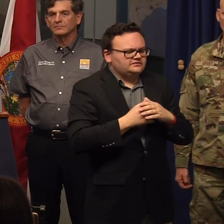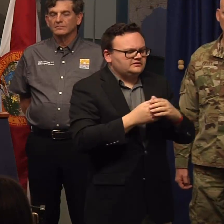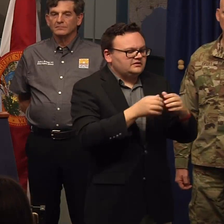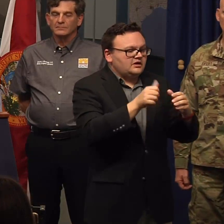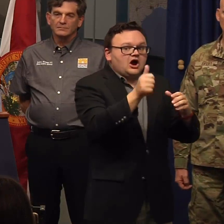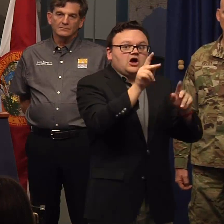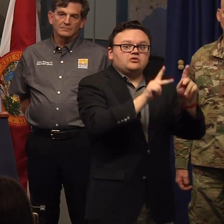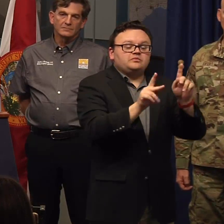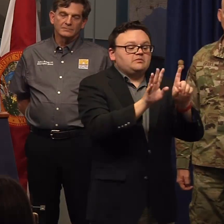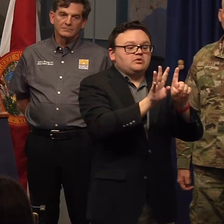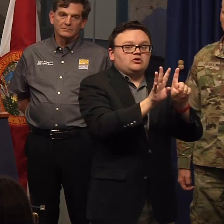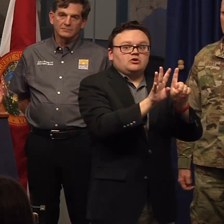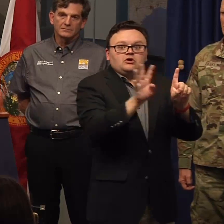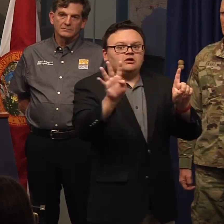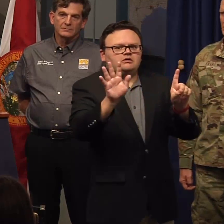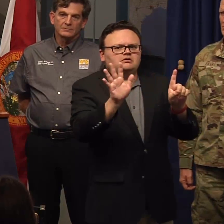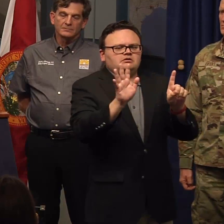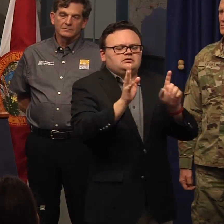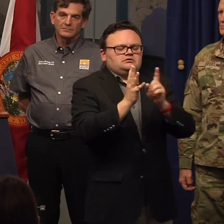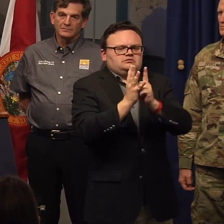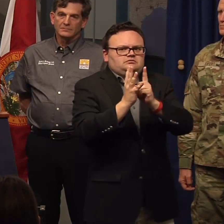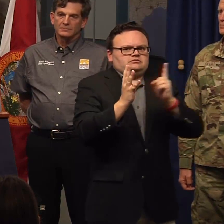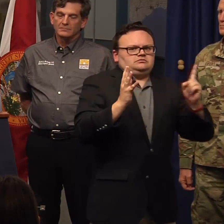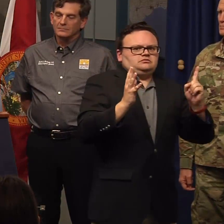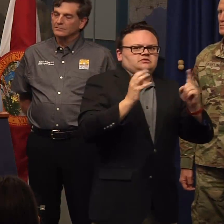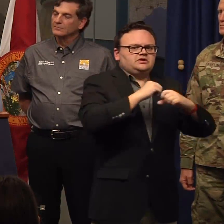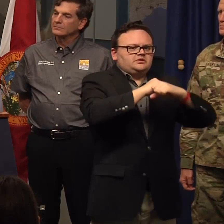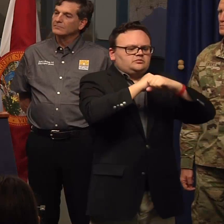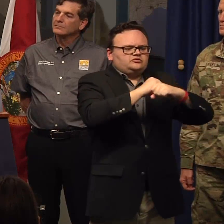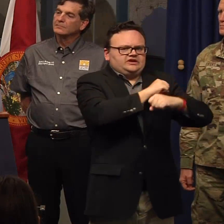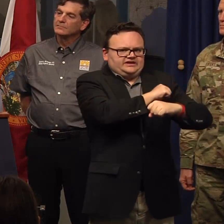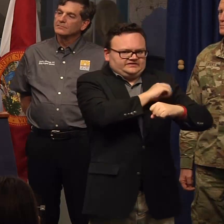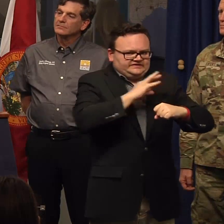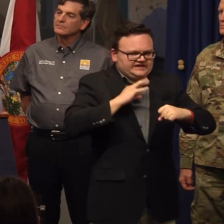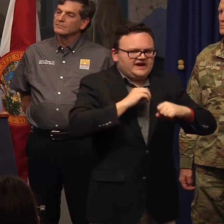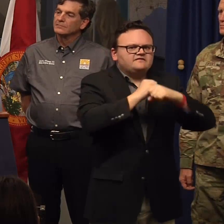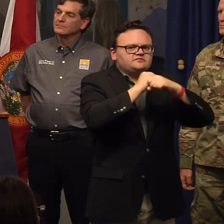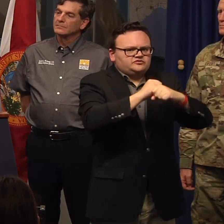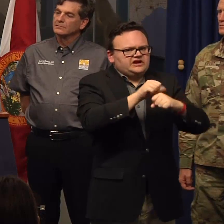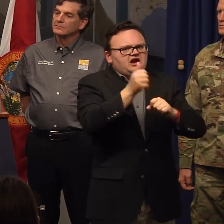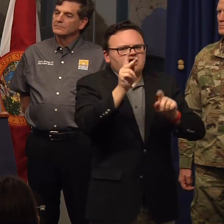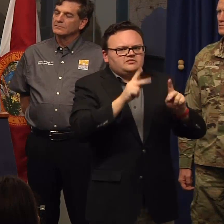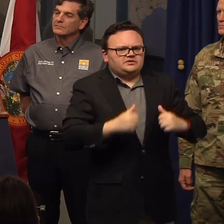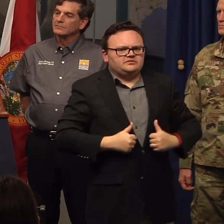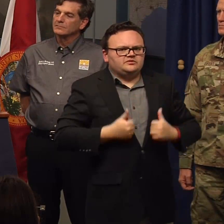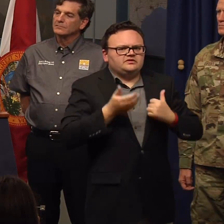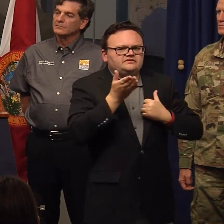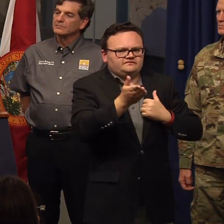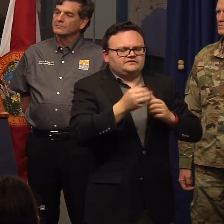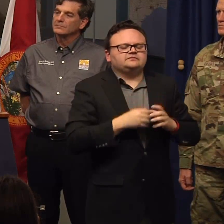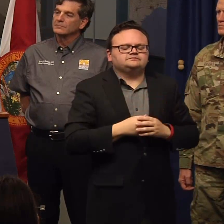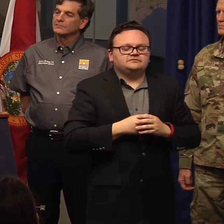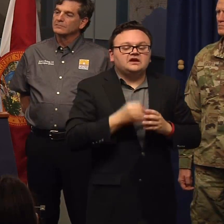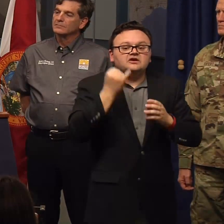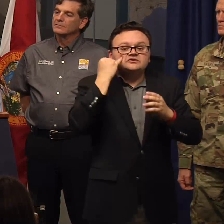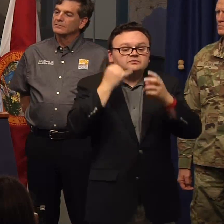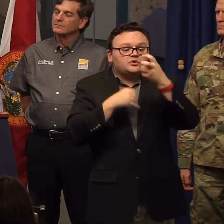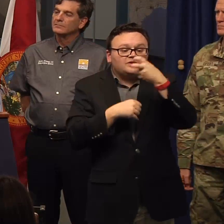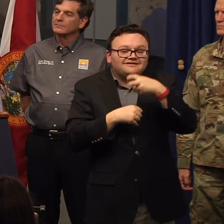THAT THEY AREISOLATING THAT